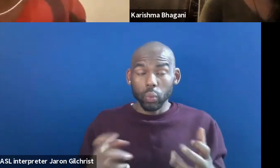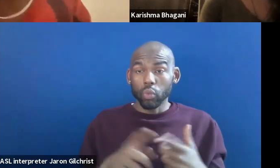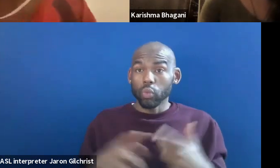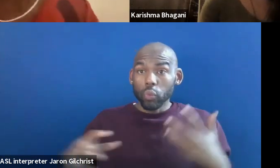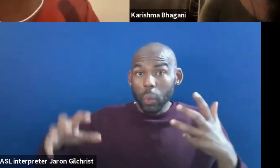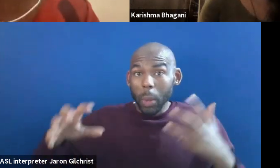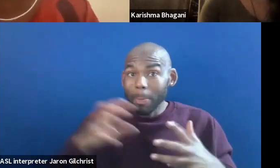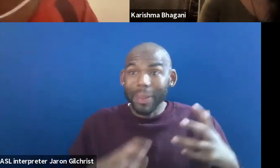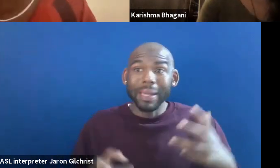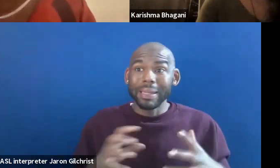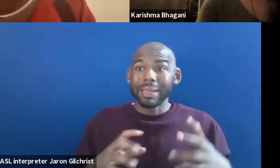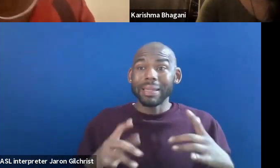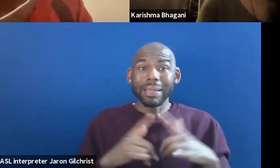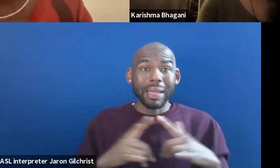it's definitely not easy at all.